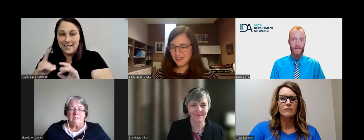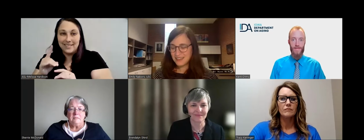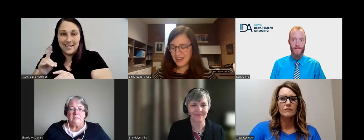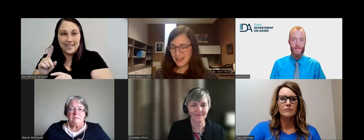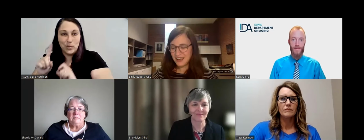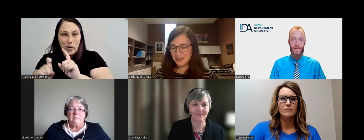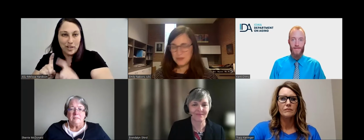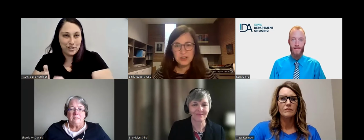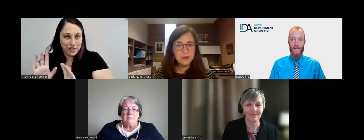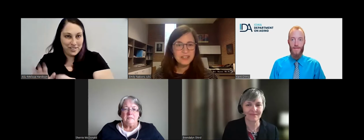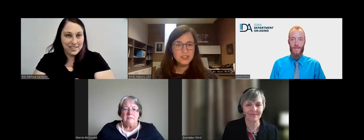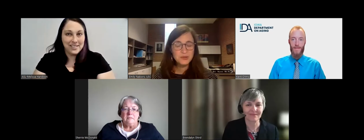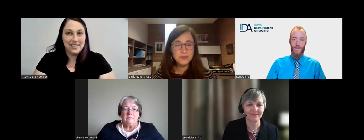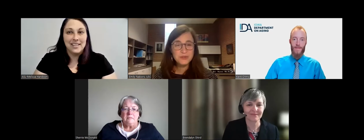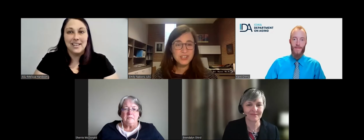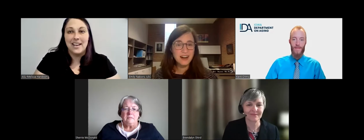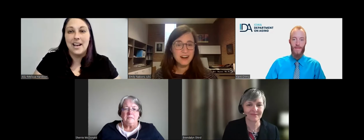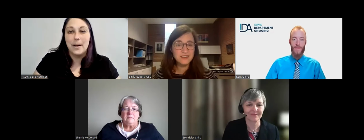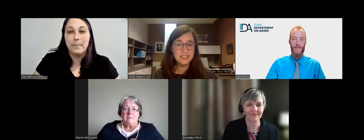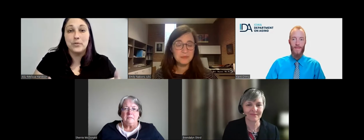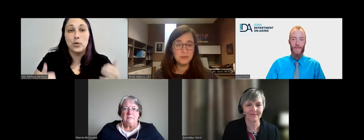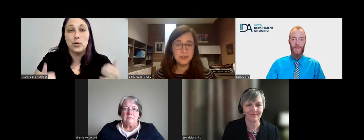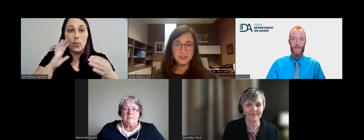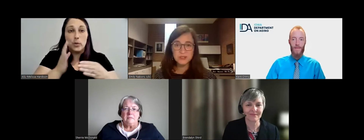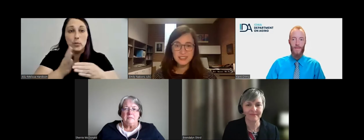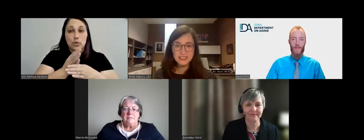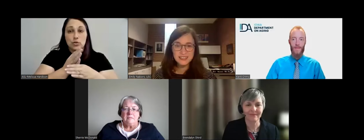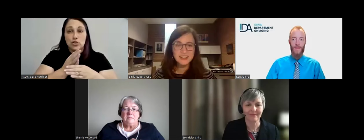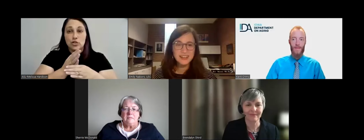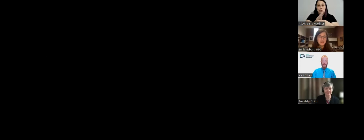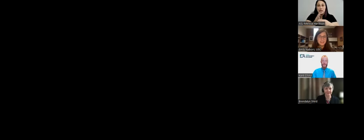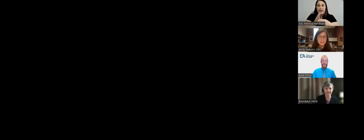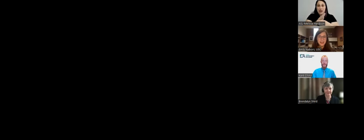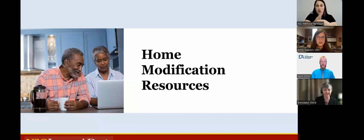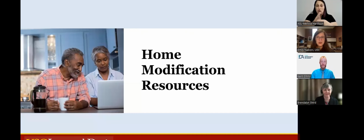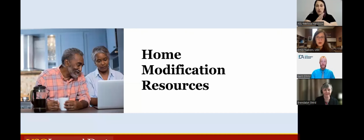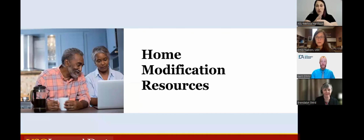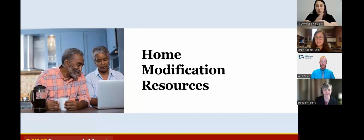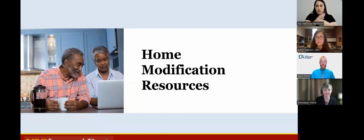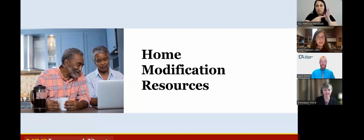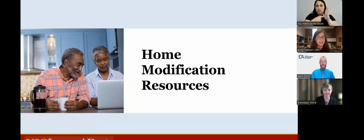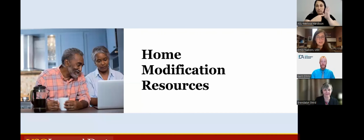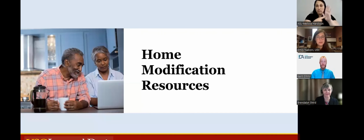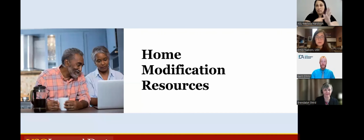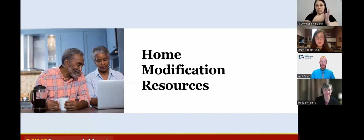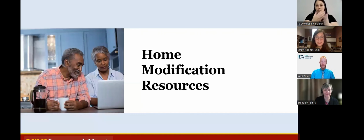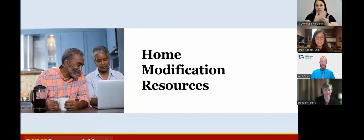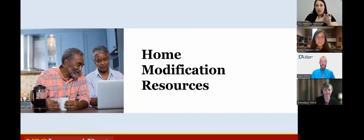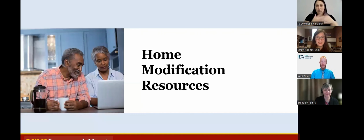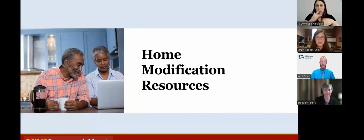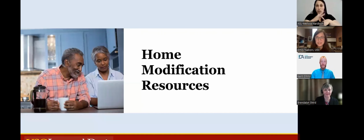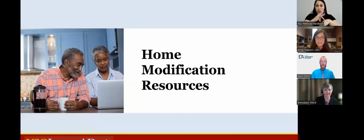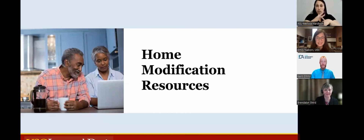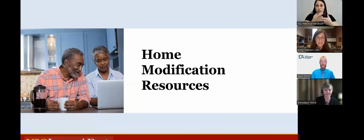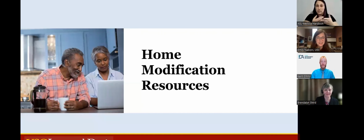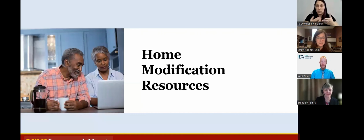I'm really excited to past the presentation over to Kent Ohms from